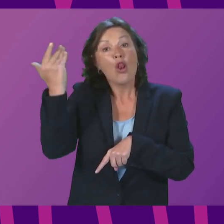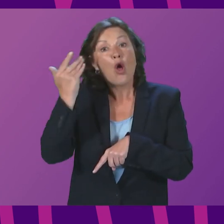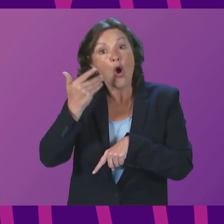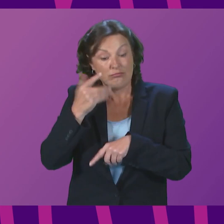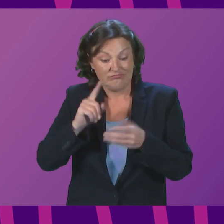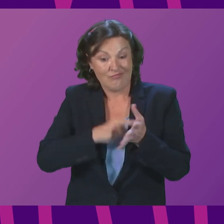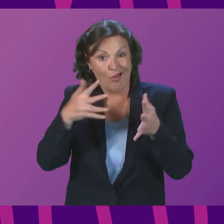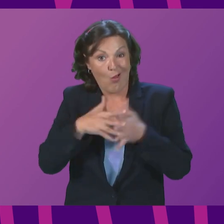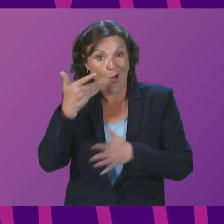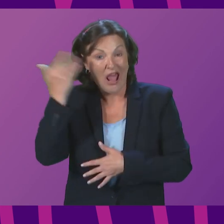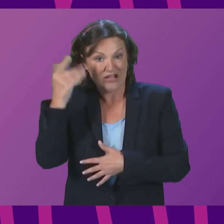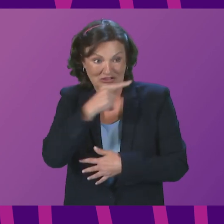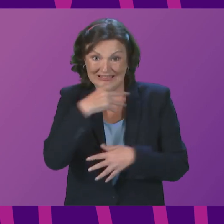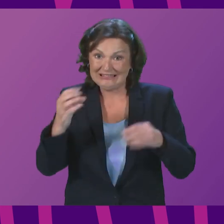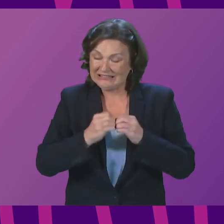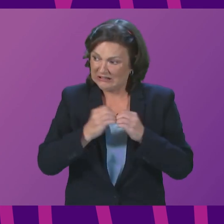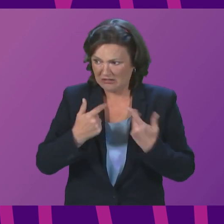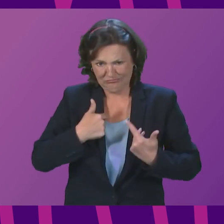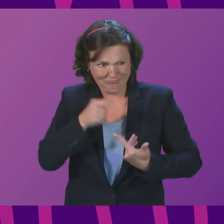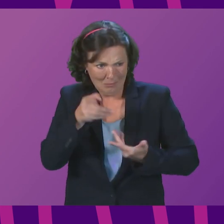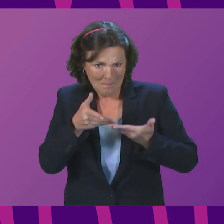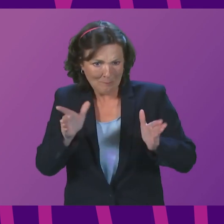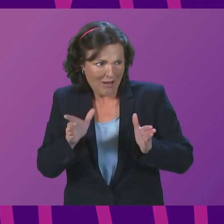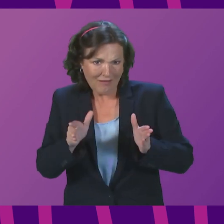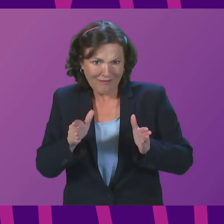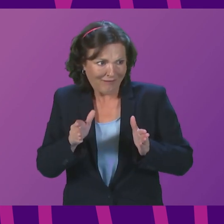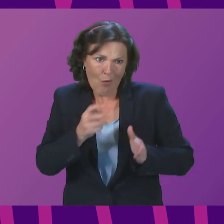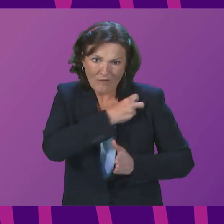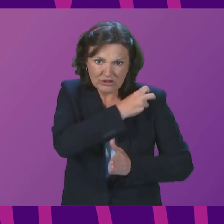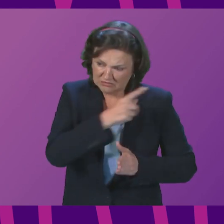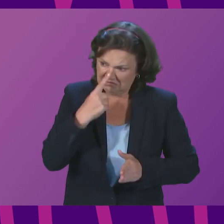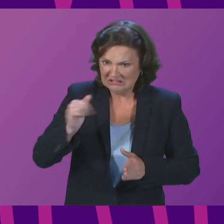“As public officials ministers would expect all their activity and decisions to be open to scrutiny.